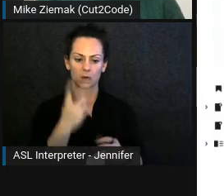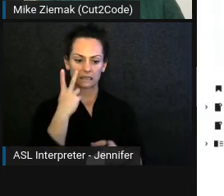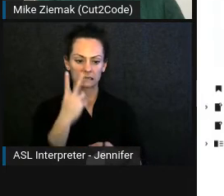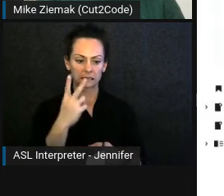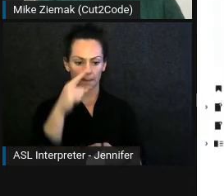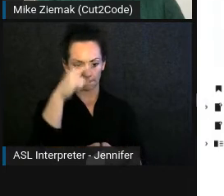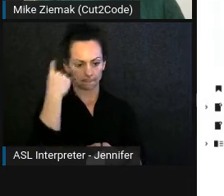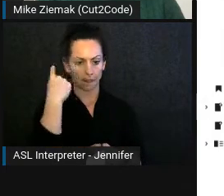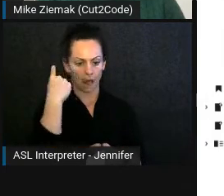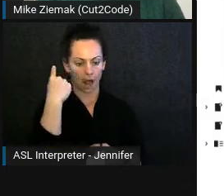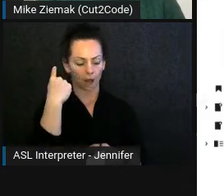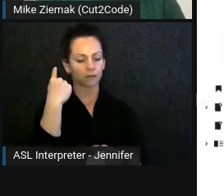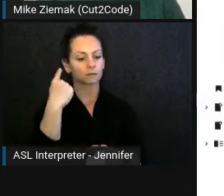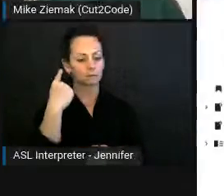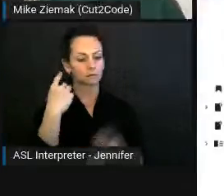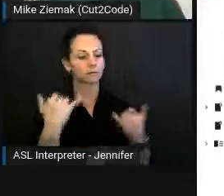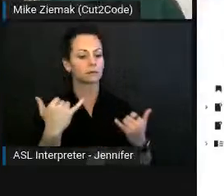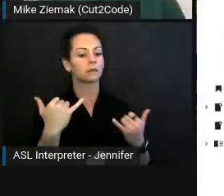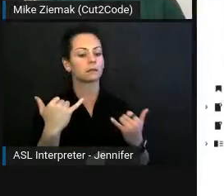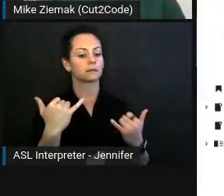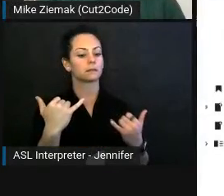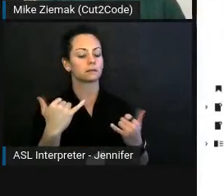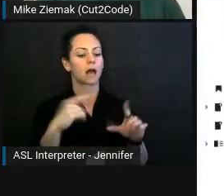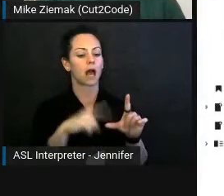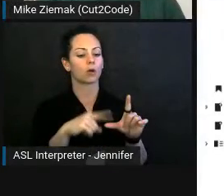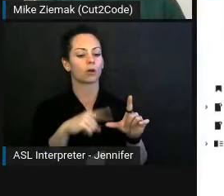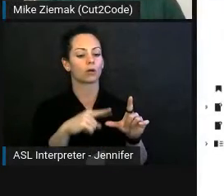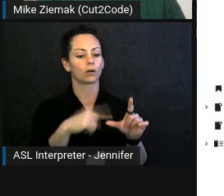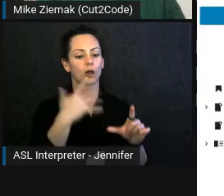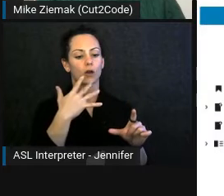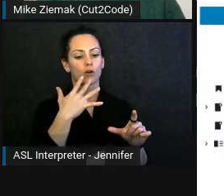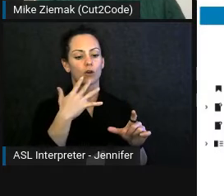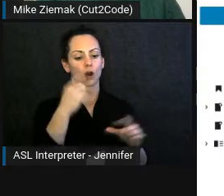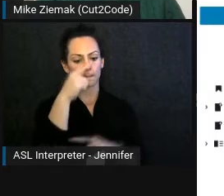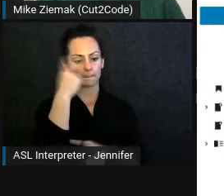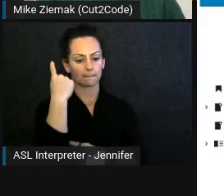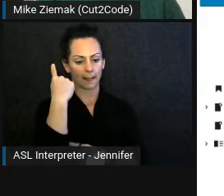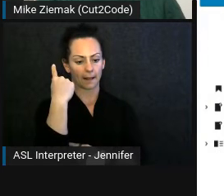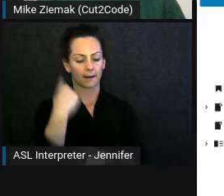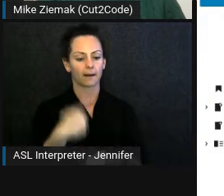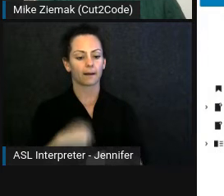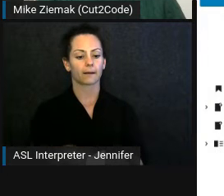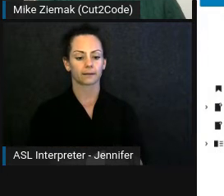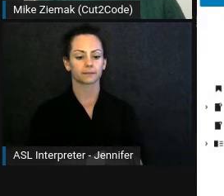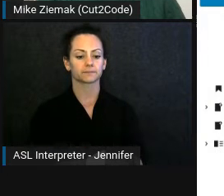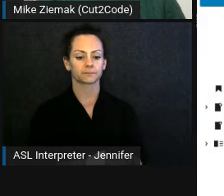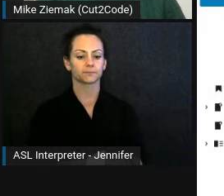It should be black now.